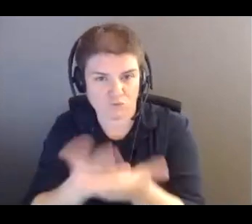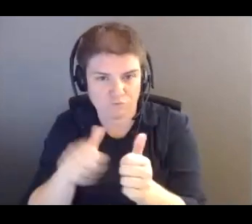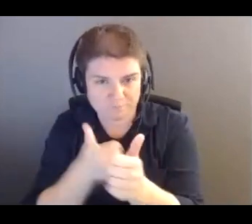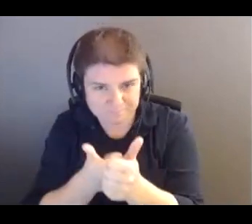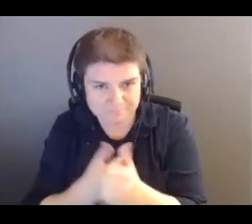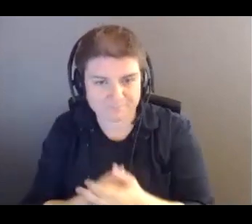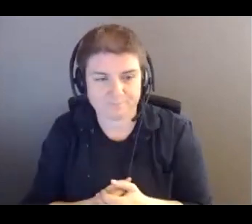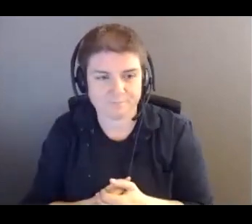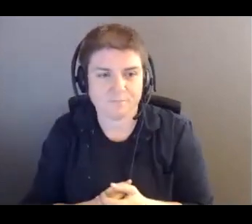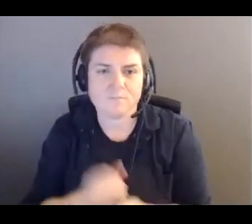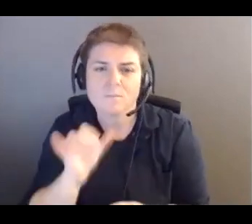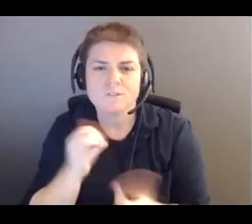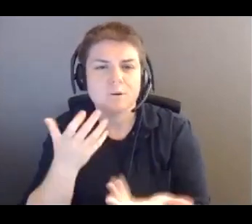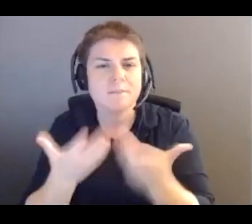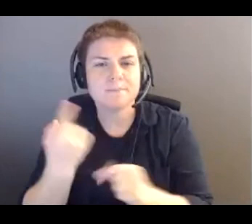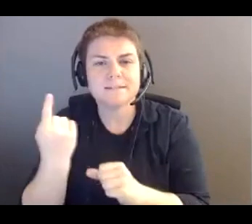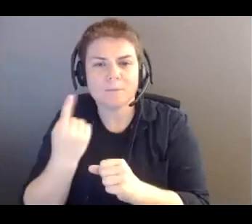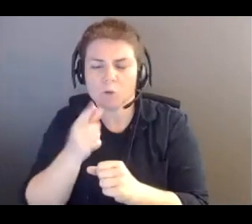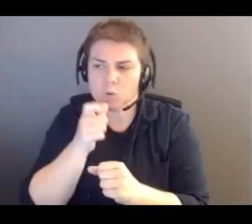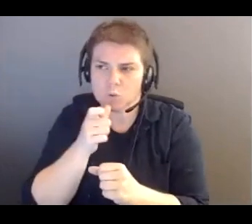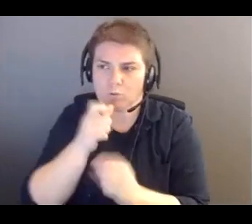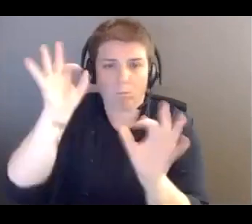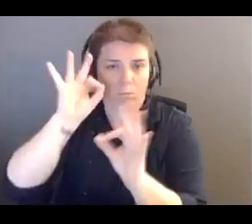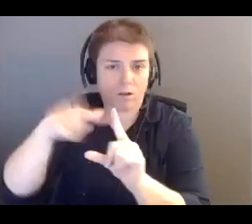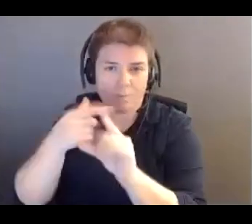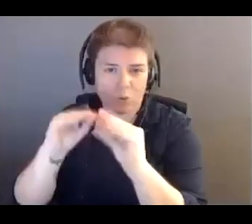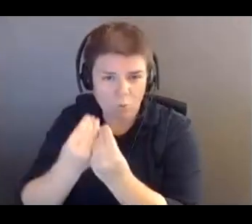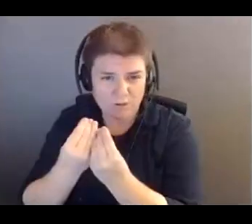have someone who may not be familiar with your organization to read your application.